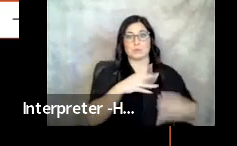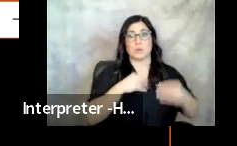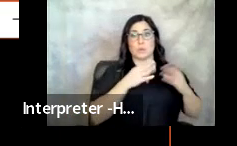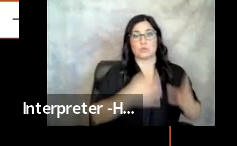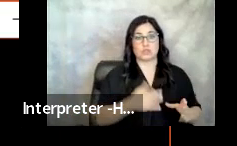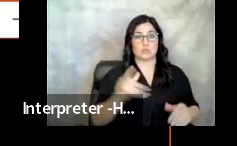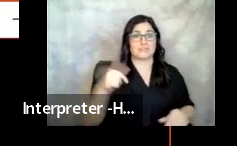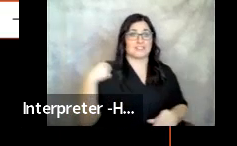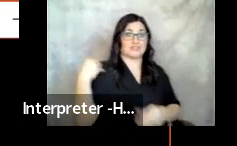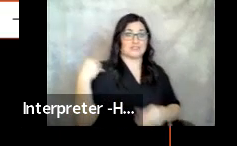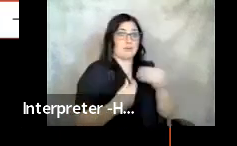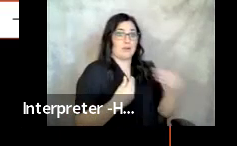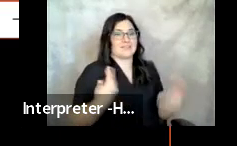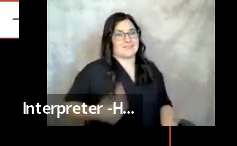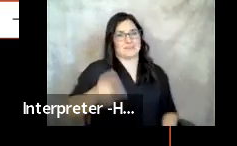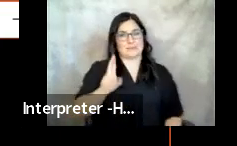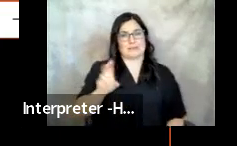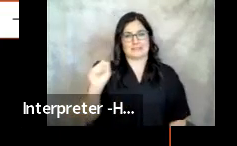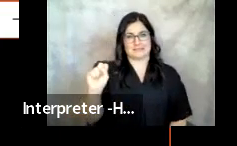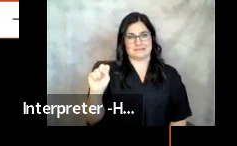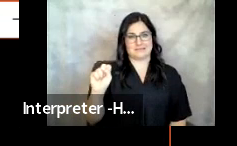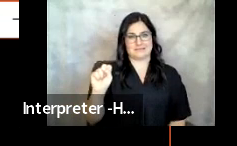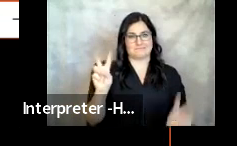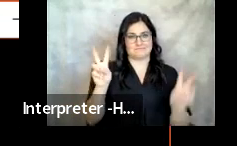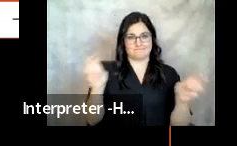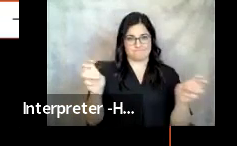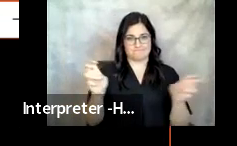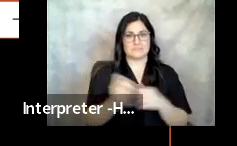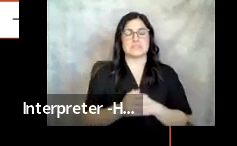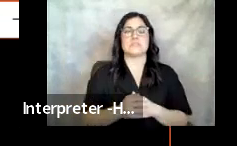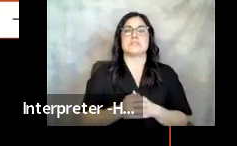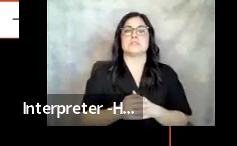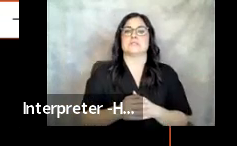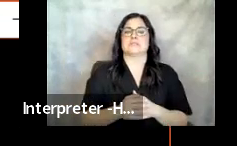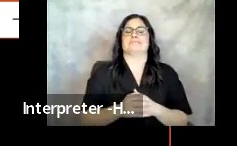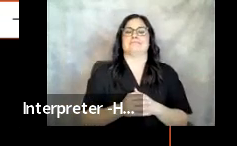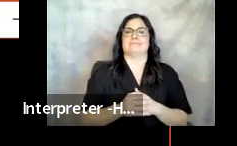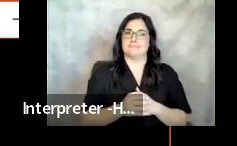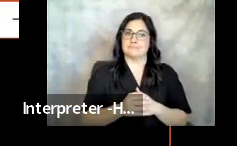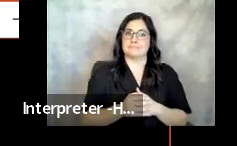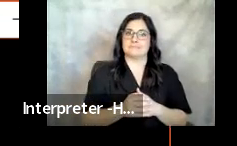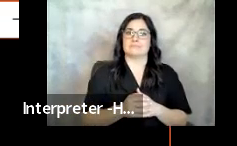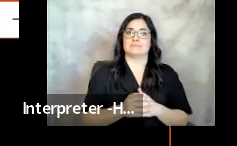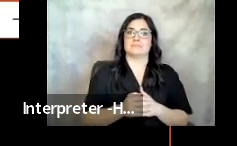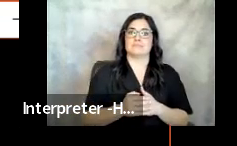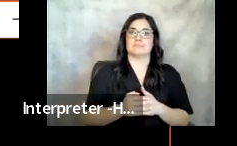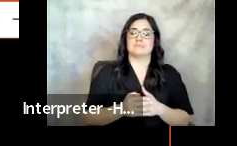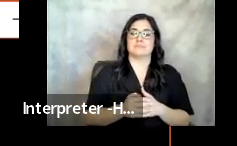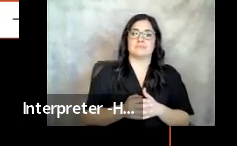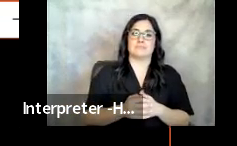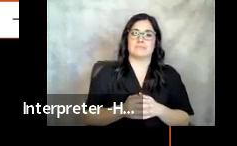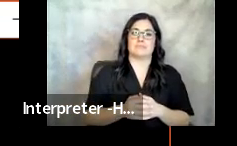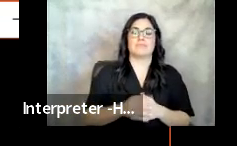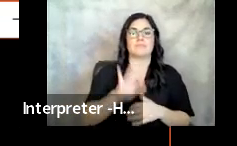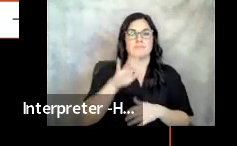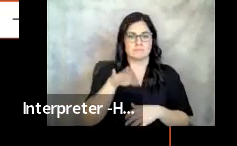As has the United States. That's quite a statement. And let me get to the big stuff,